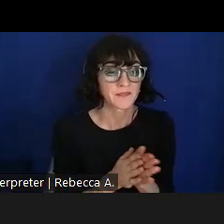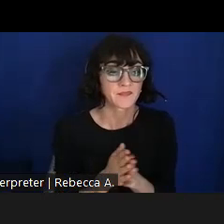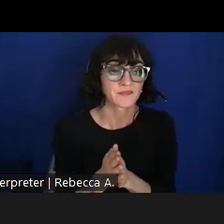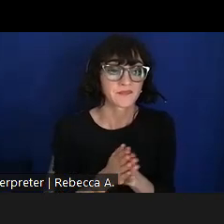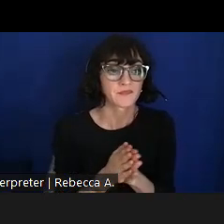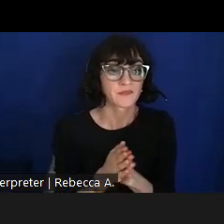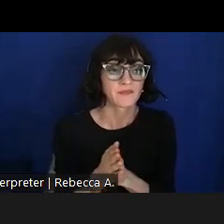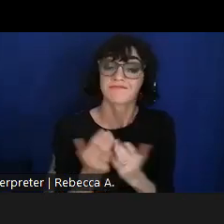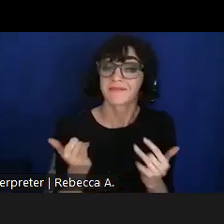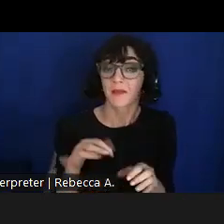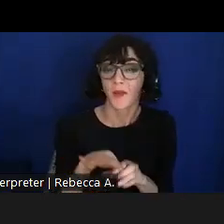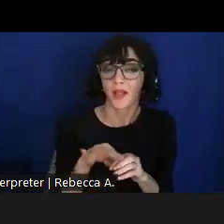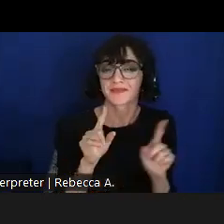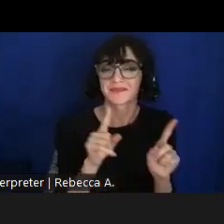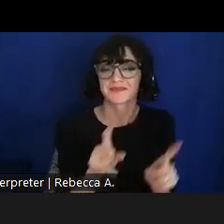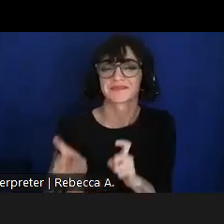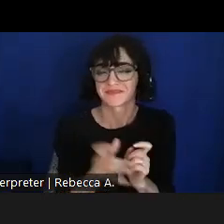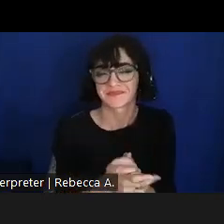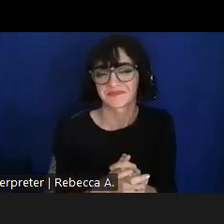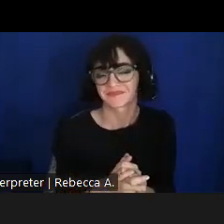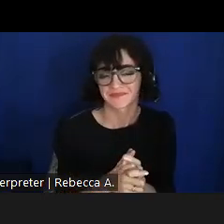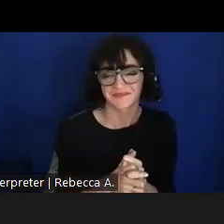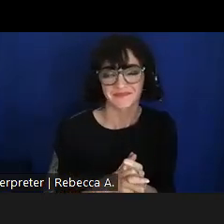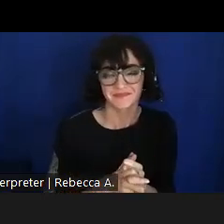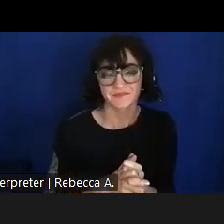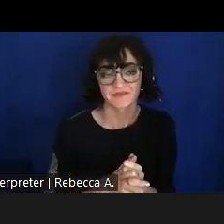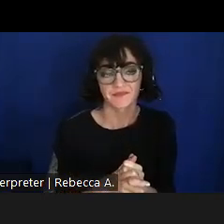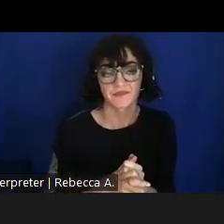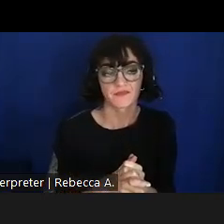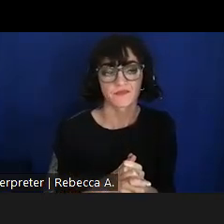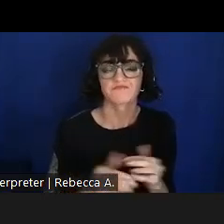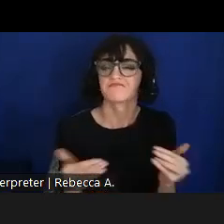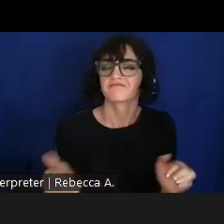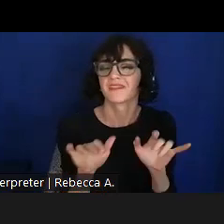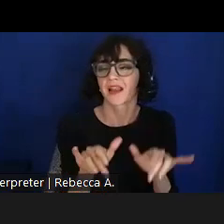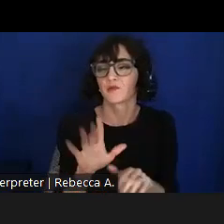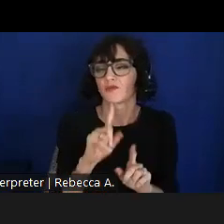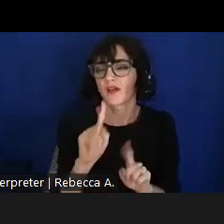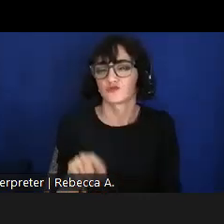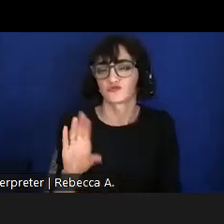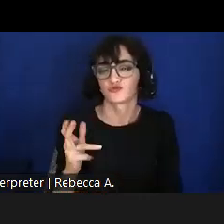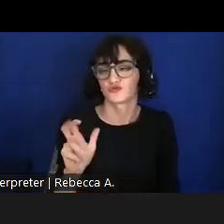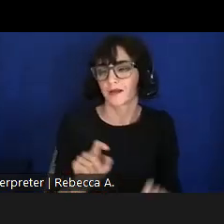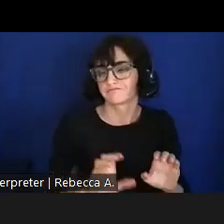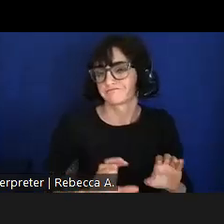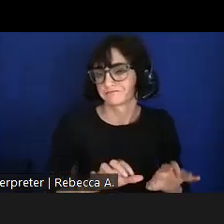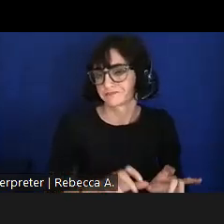question that we're going to answer in the chat box um and so this question I just want